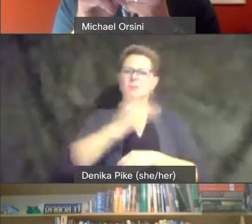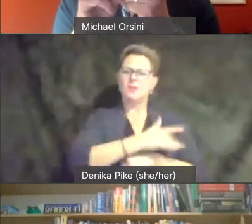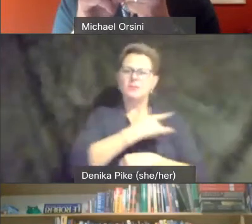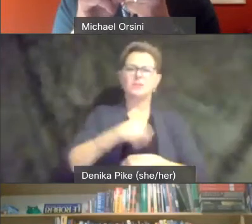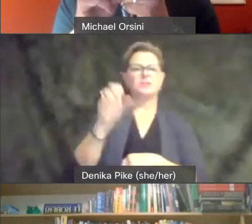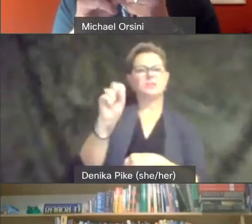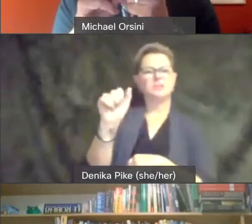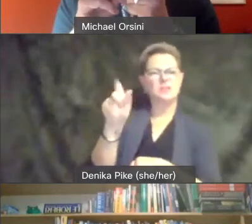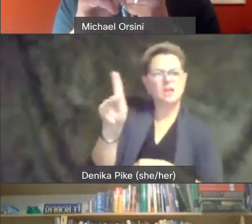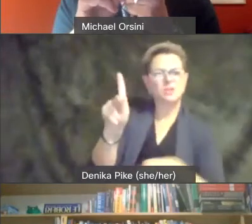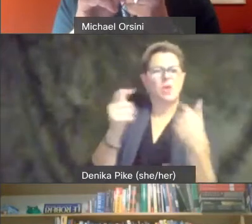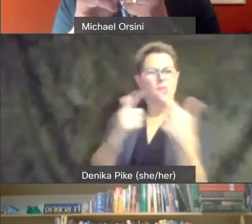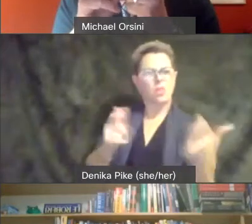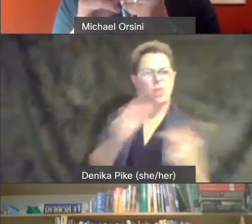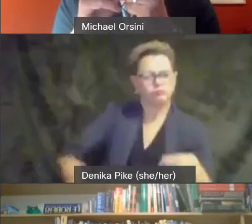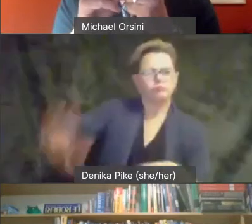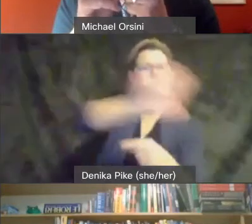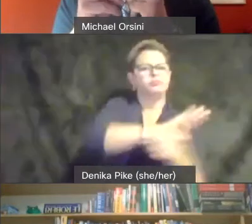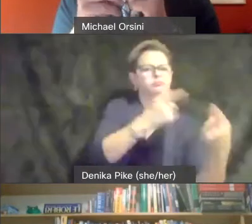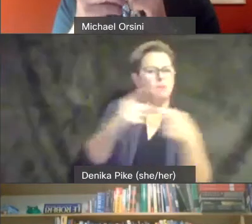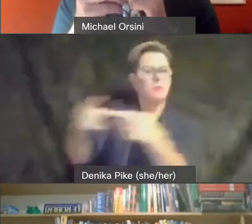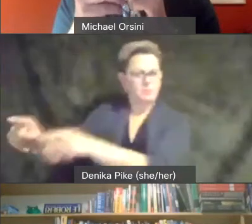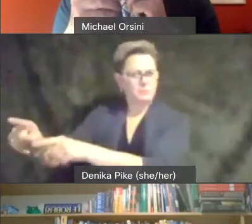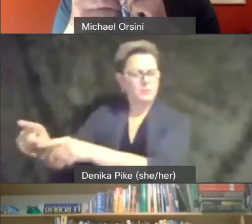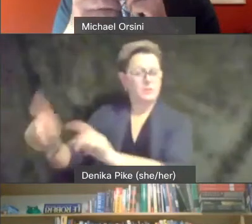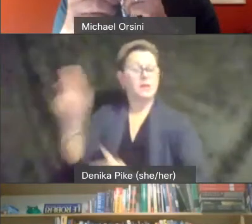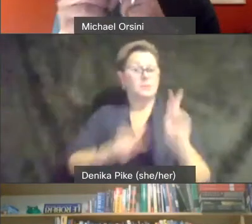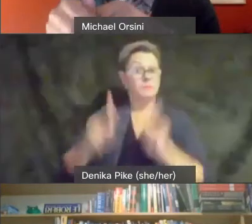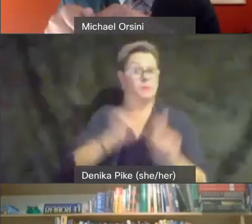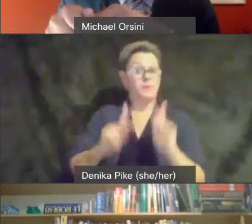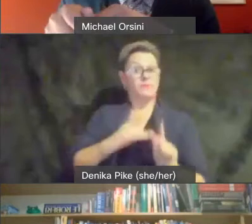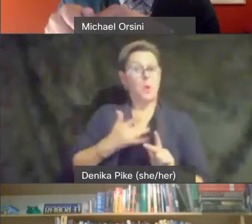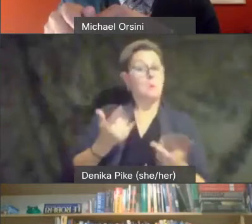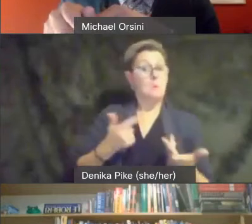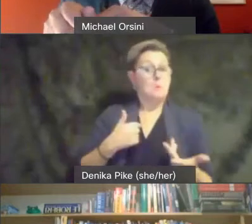Of people that are noticing that now that they can work from home or that they have the means to do.